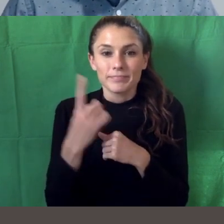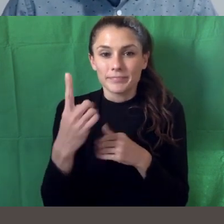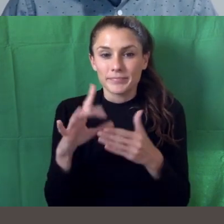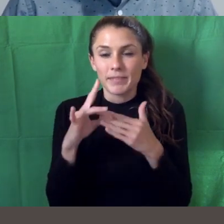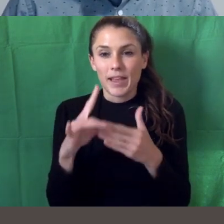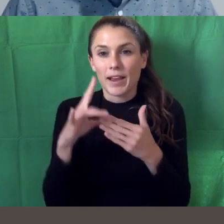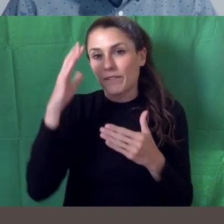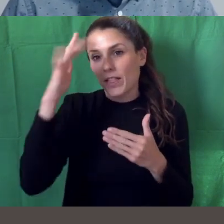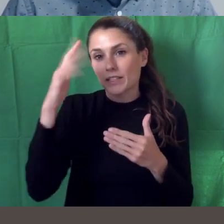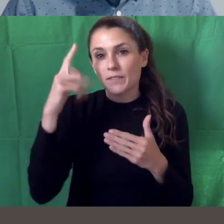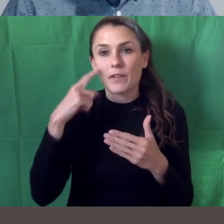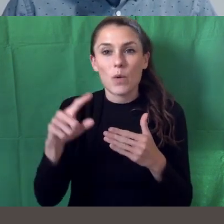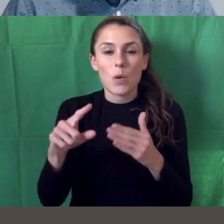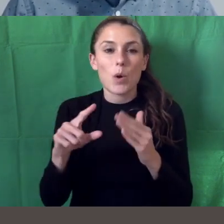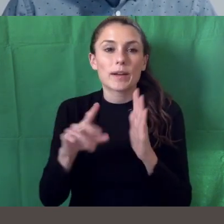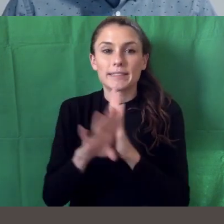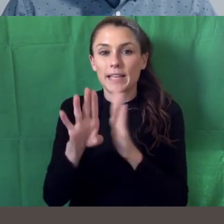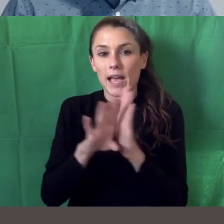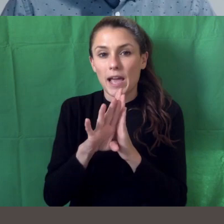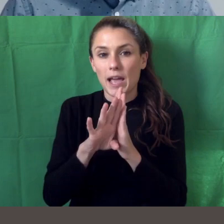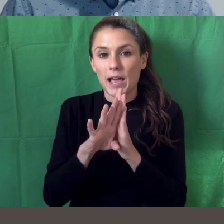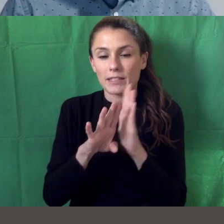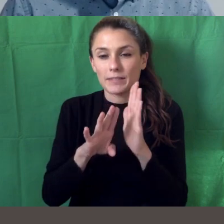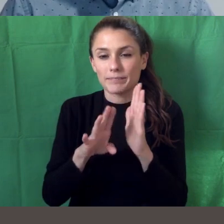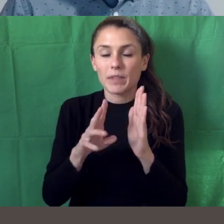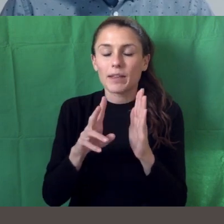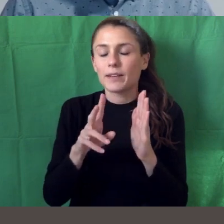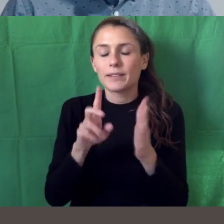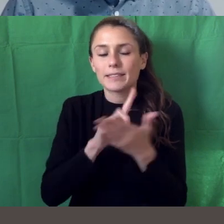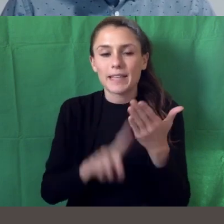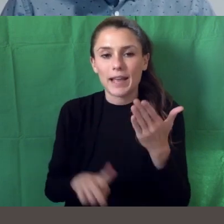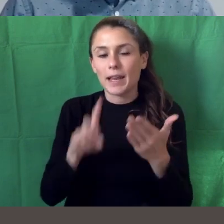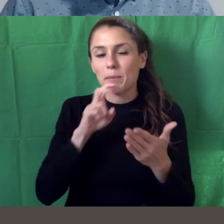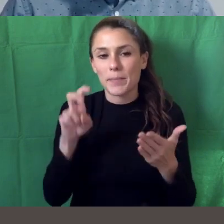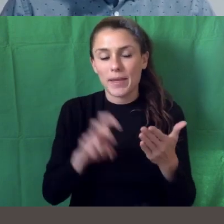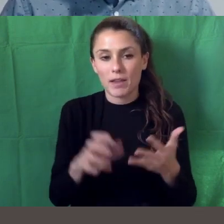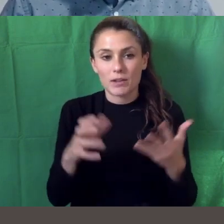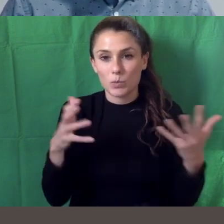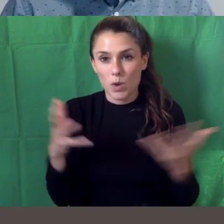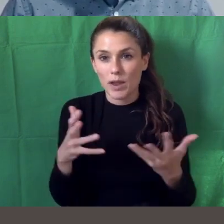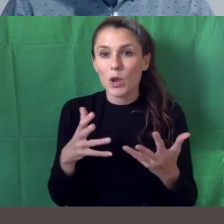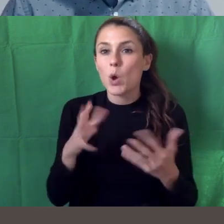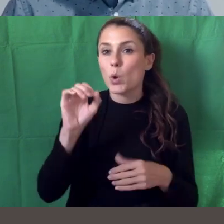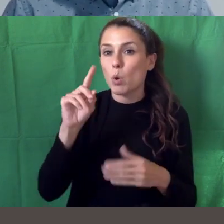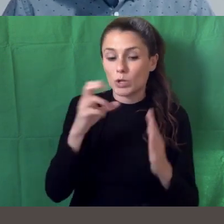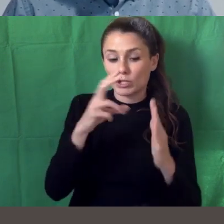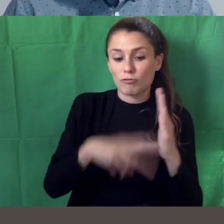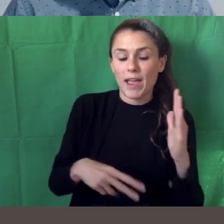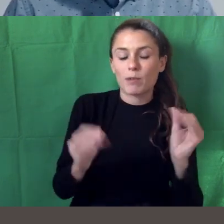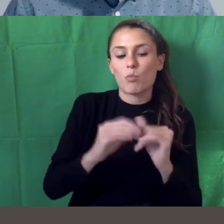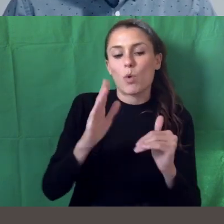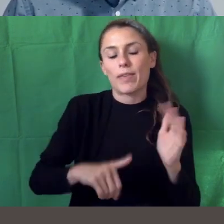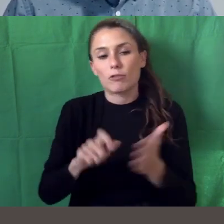One of the guiding philosophies in designing Python is that code is read much more often than is written, and this is true.